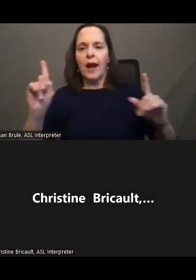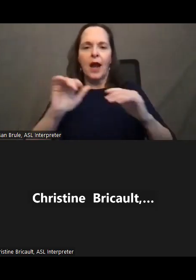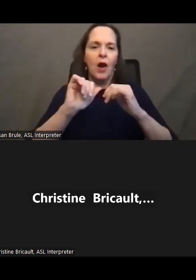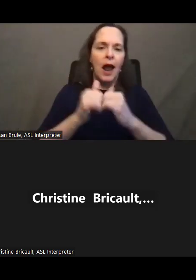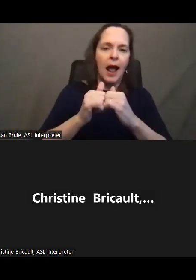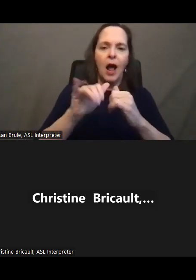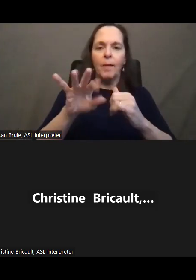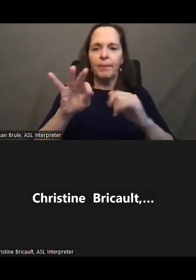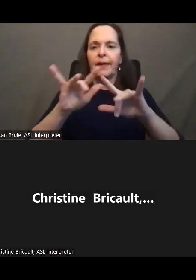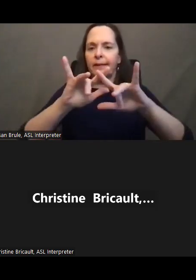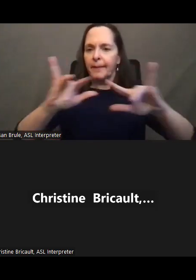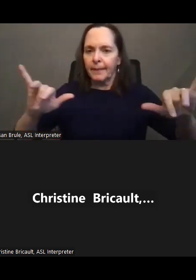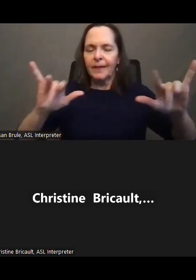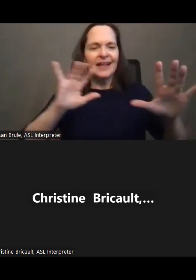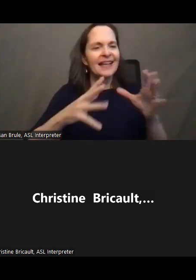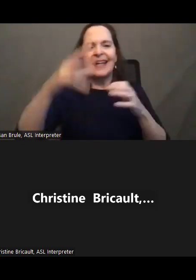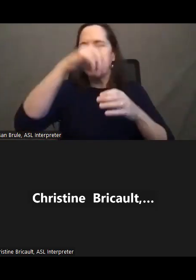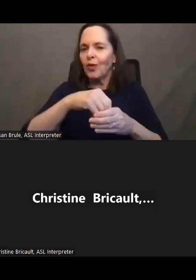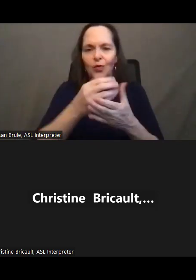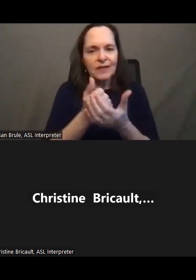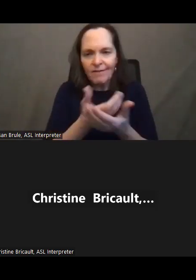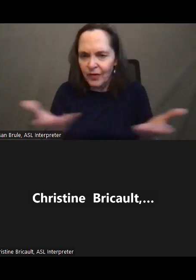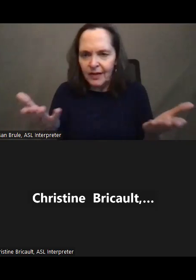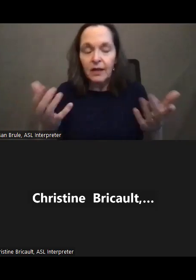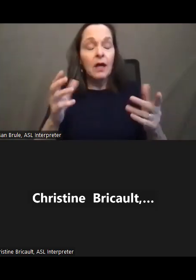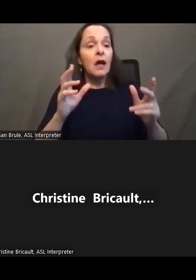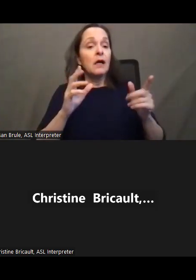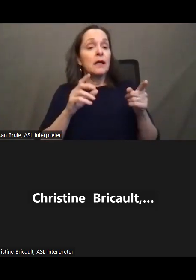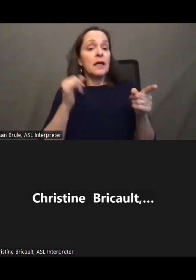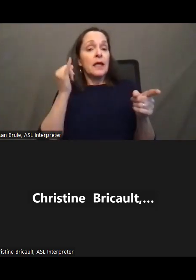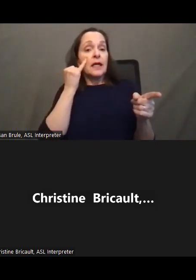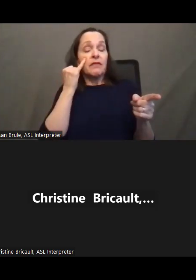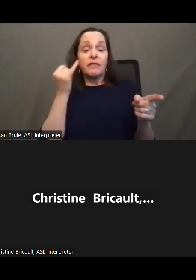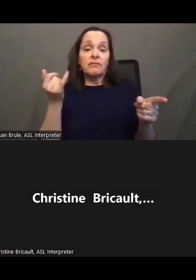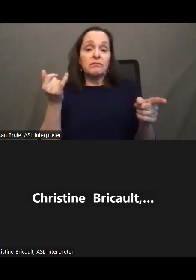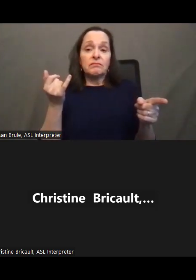It also includes excluding people with disabilities from the benefits around a job.